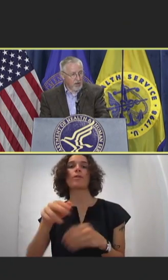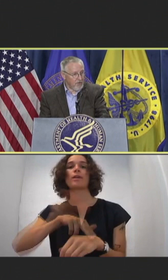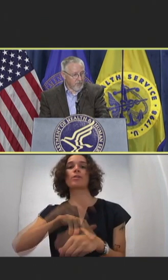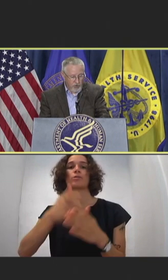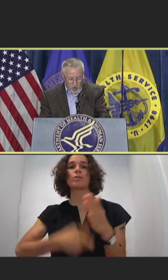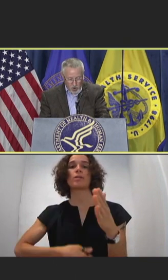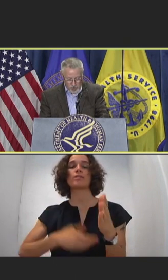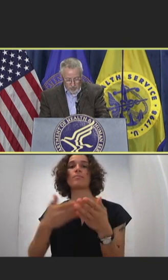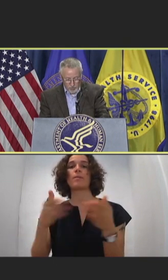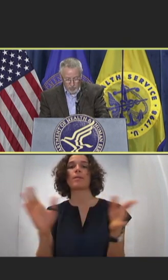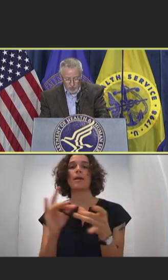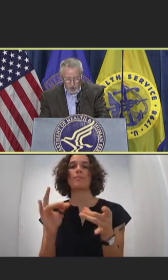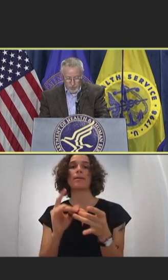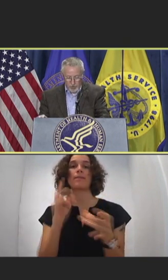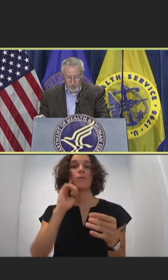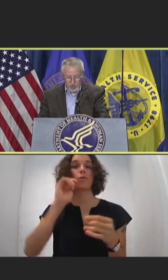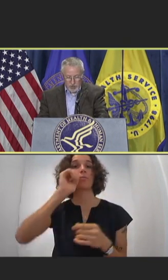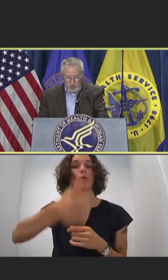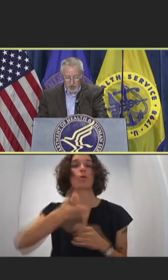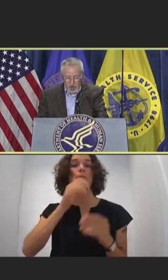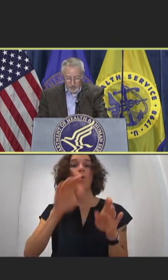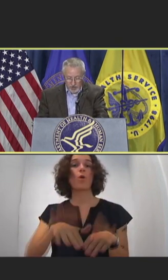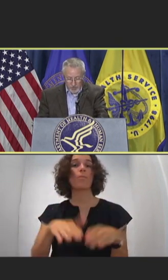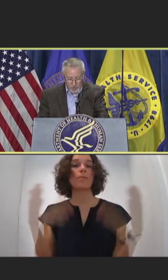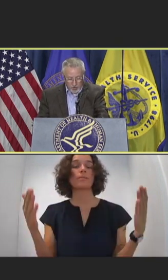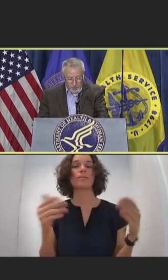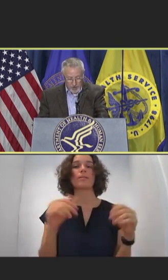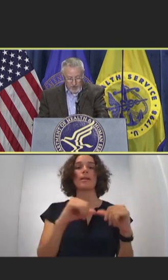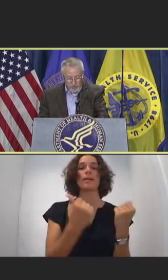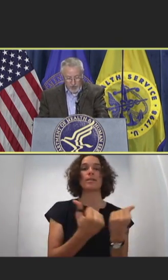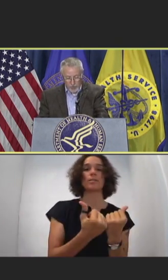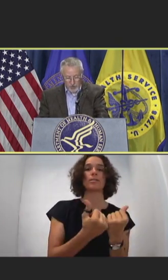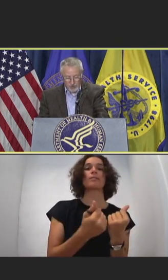For tomorrow, we will open with agency and liaison member updates and a presentation